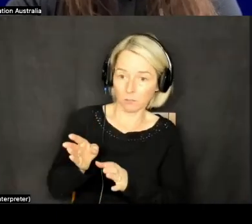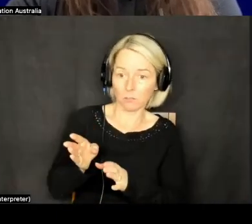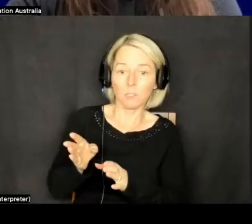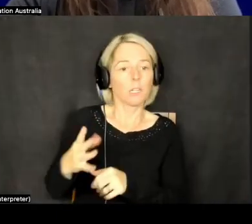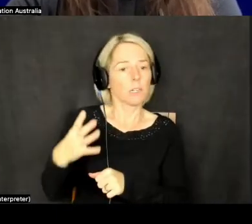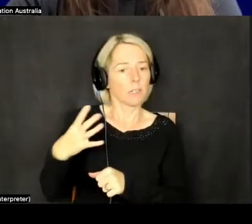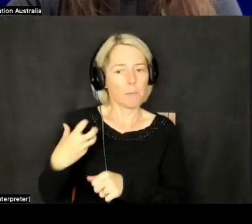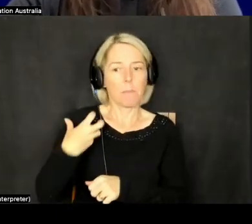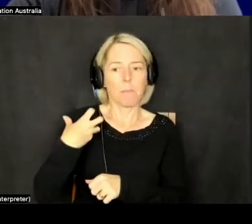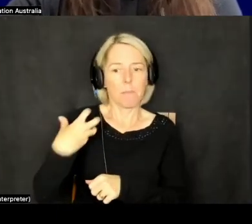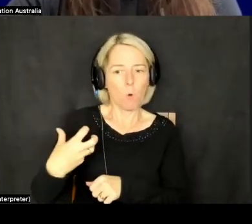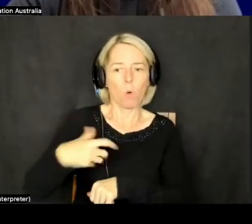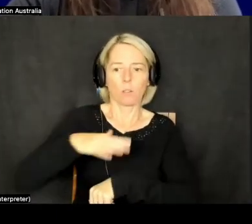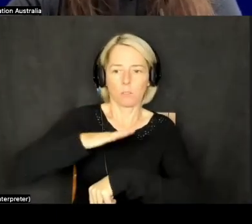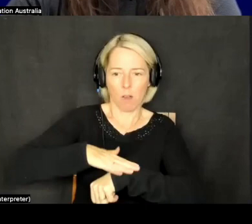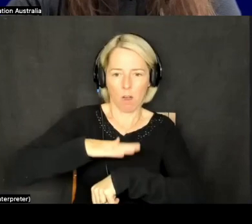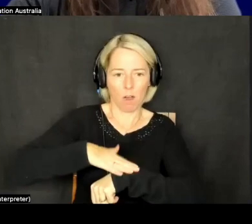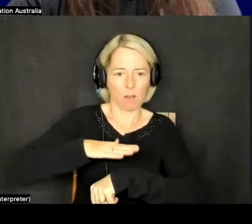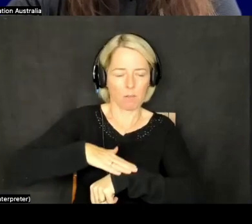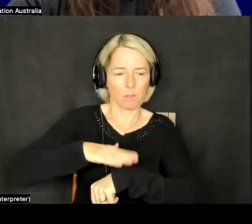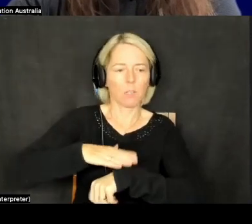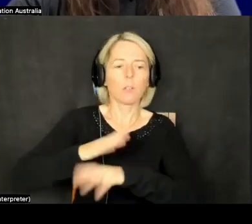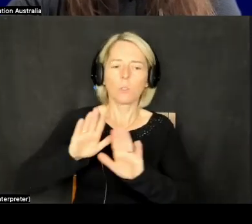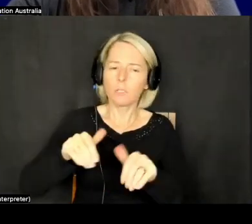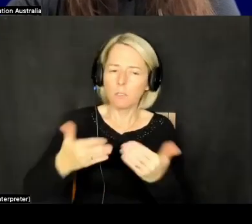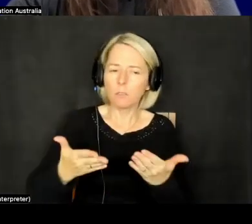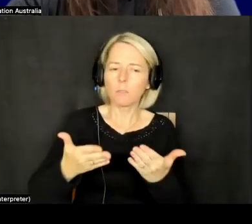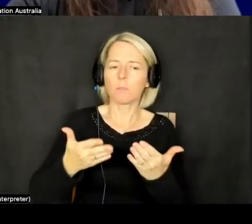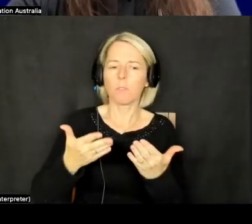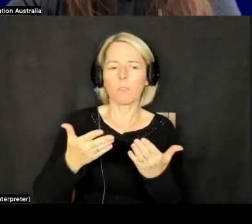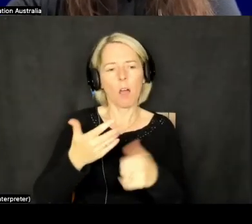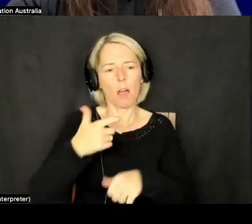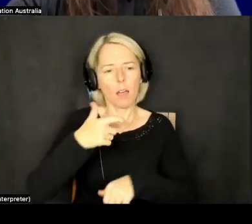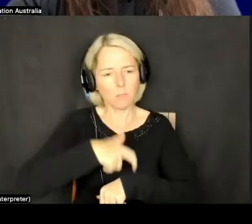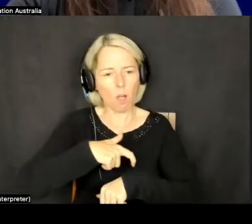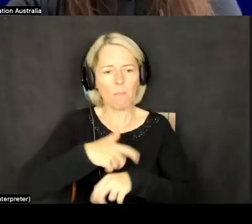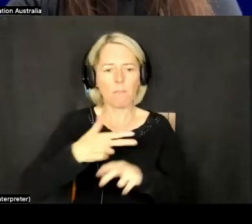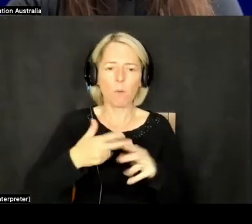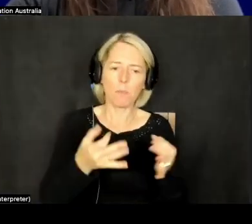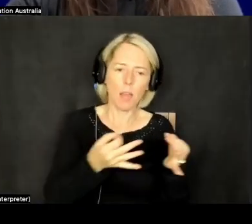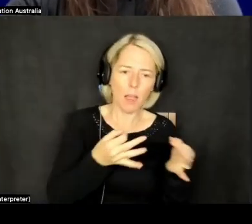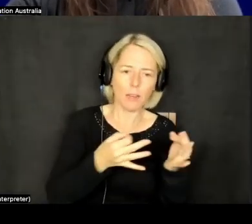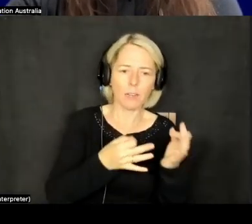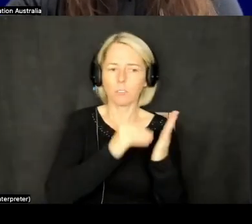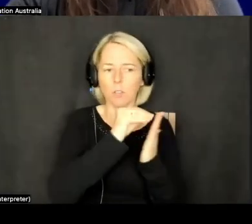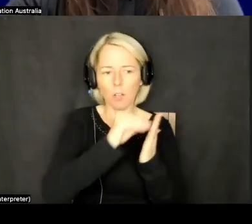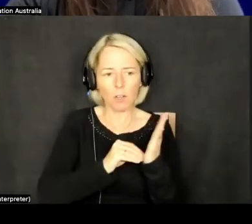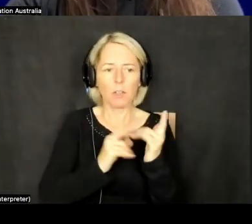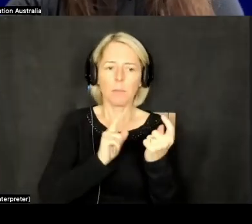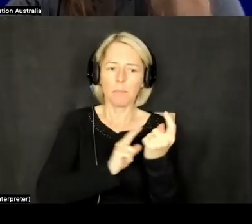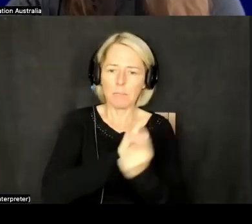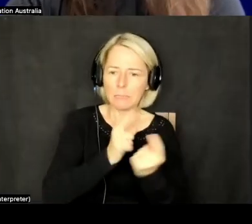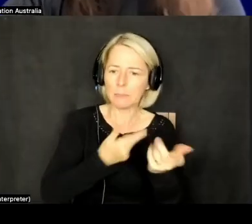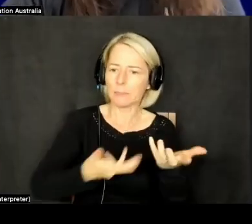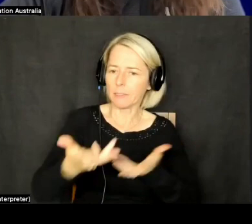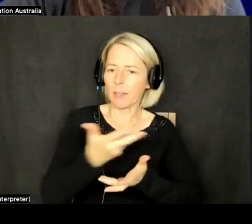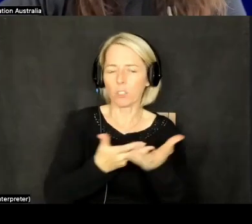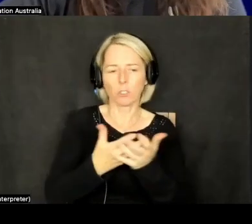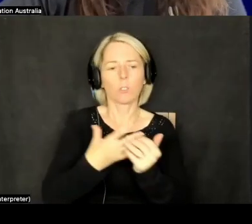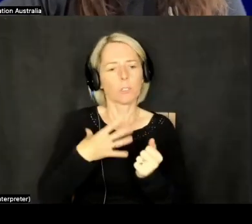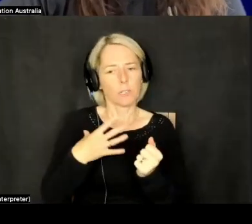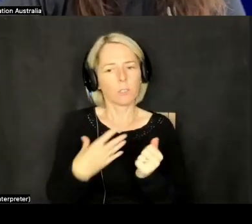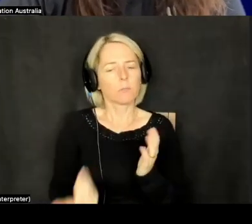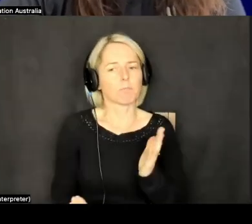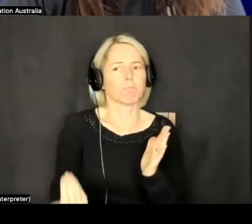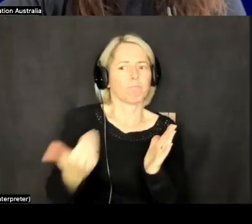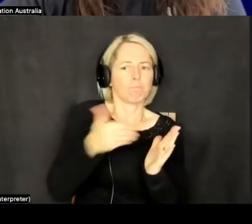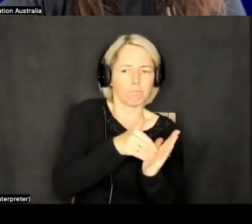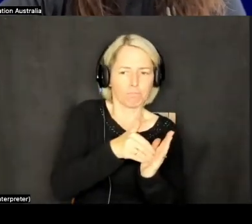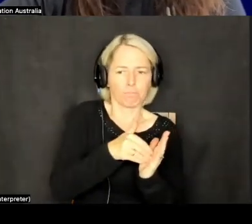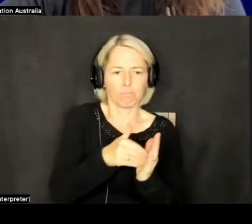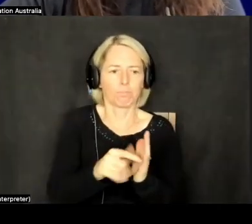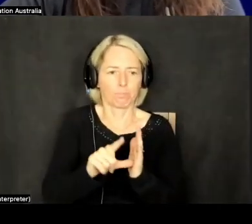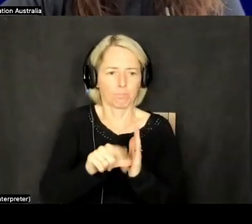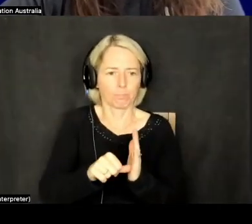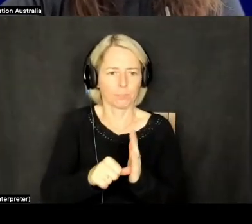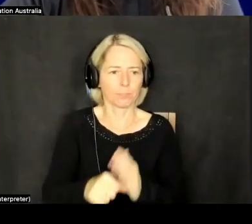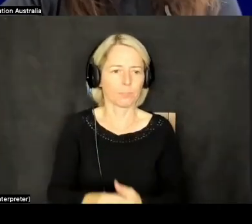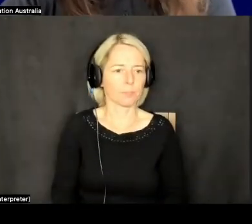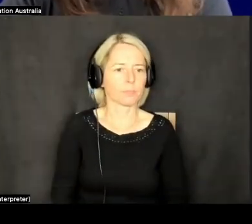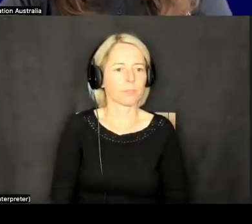so there's additional time required for planning, for documenting and for meeting and discussing.